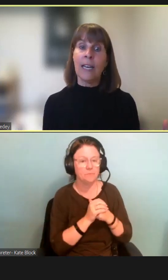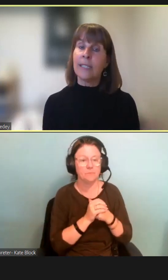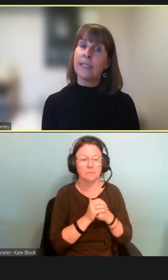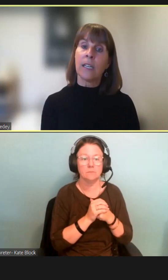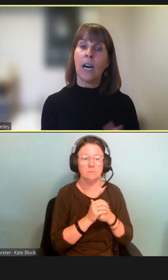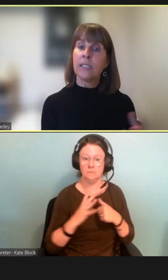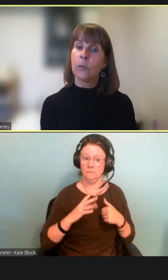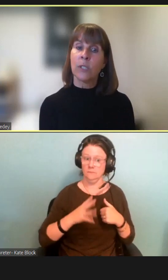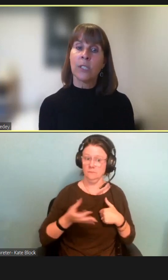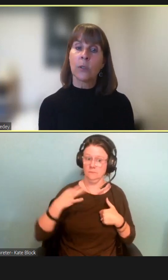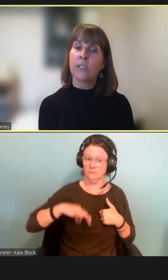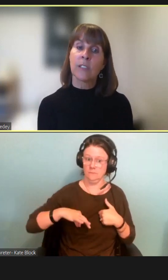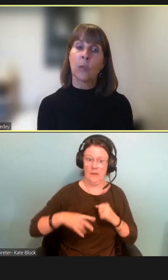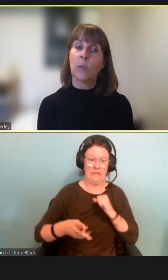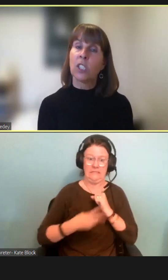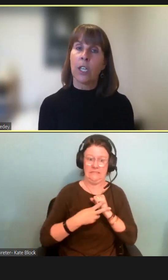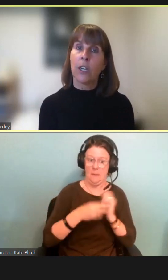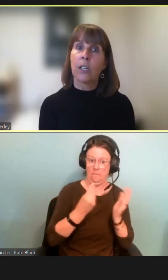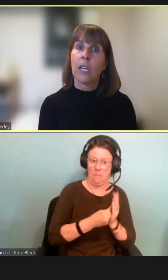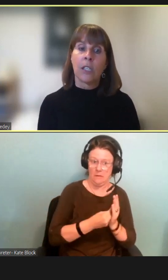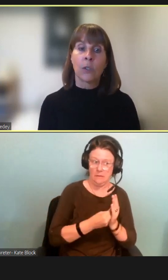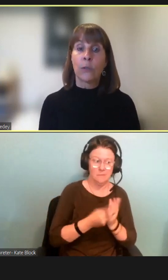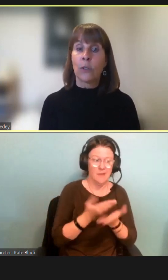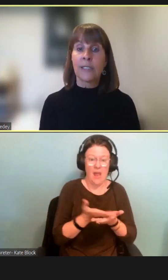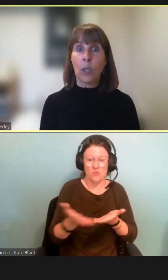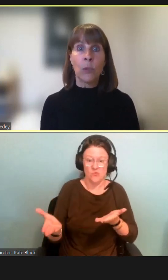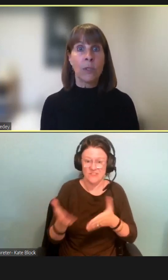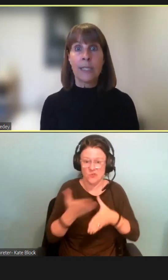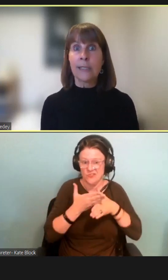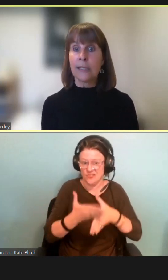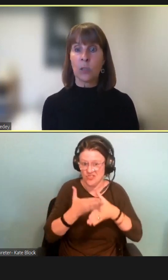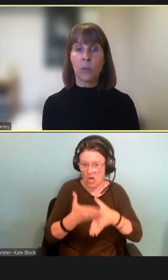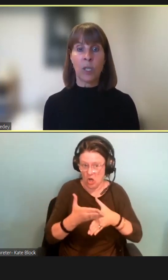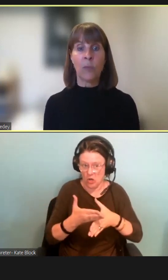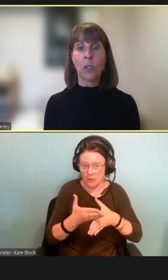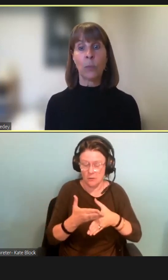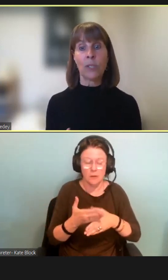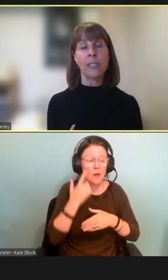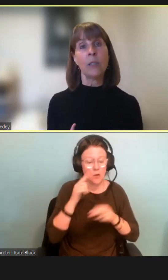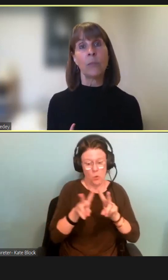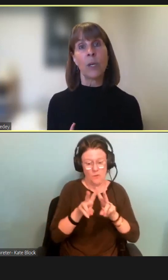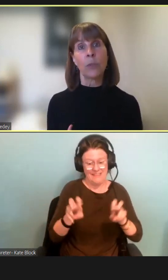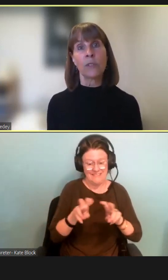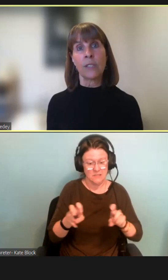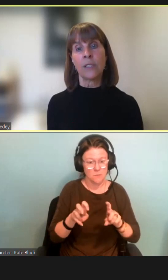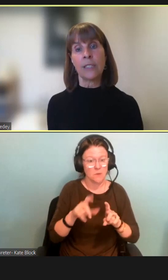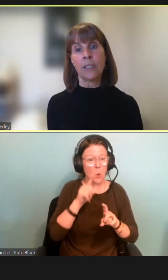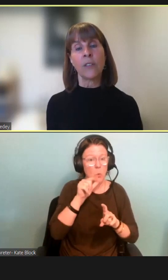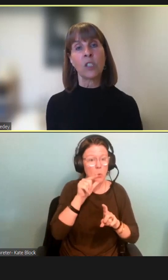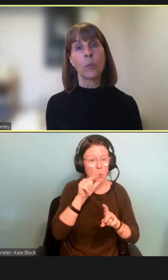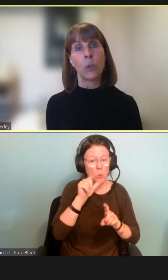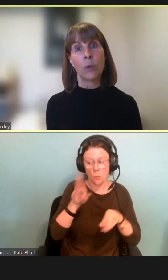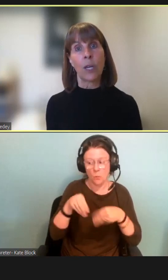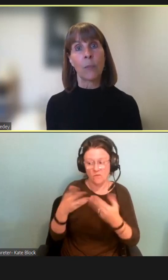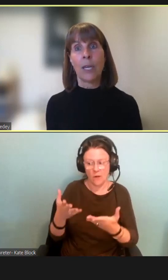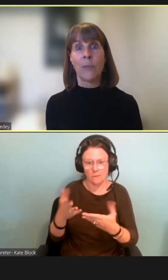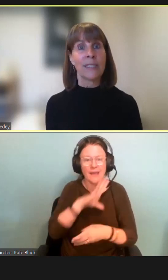that cost and resources can be shared so for example the assessment might be completed by Personnel in the Intervention Program because that has